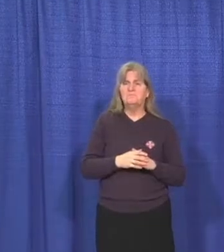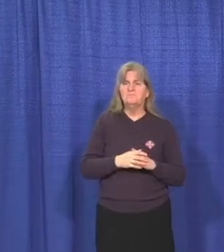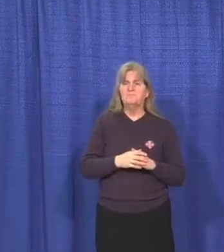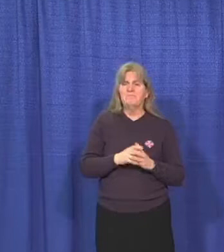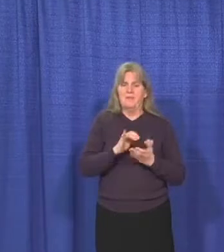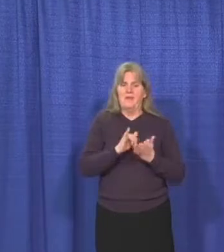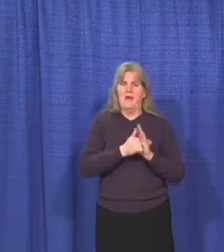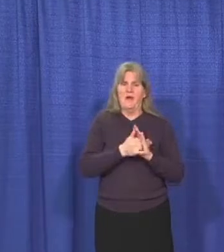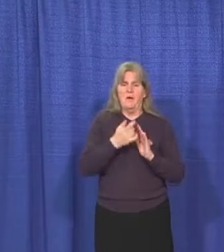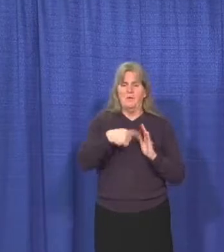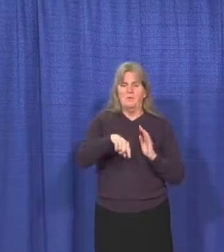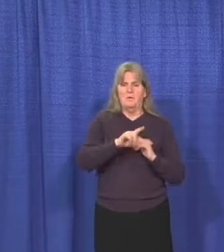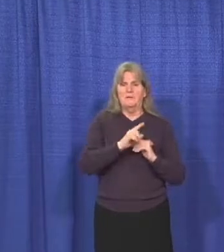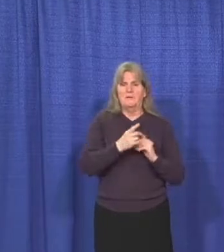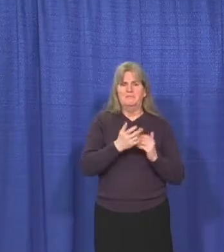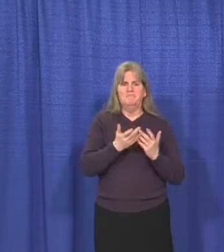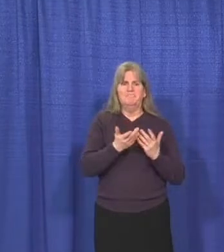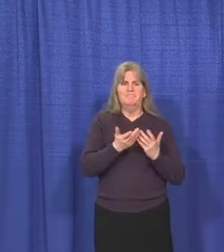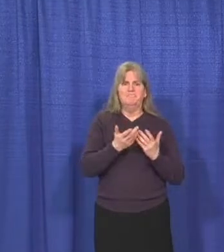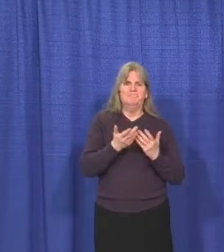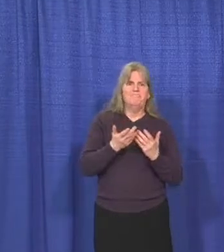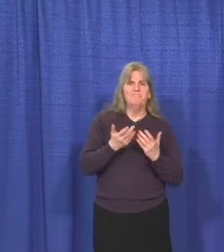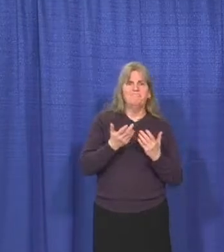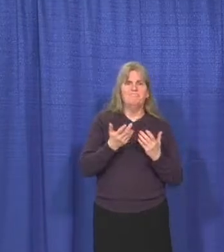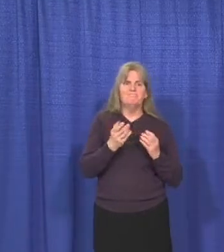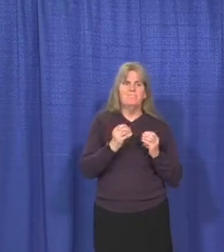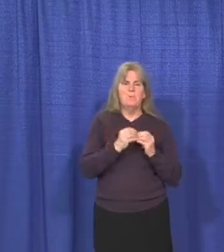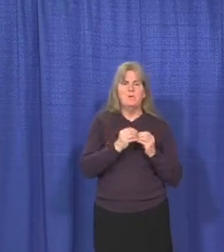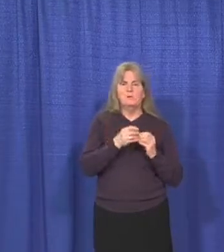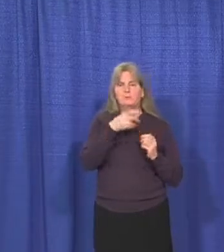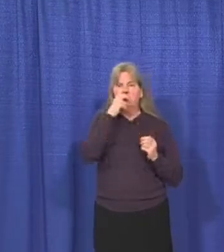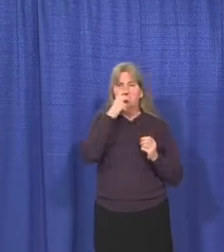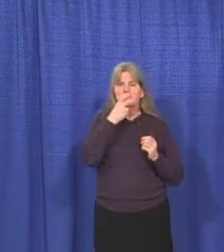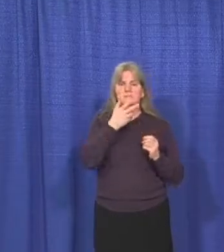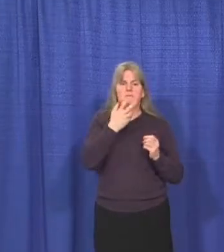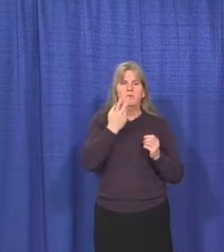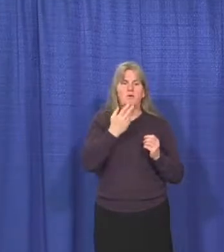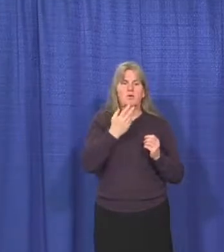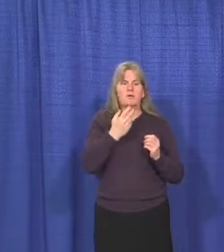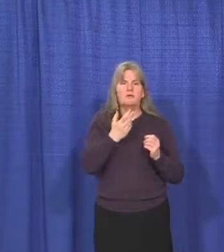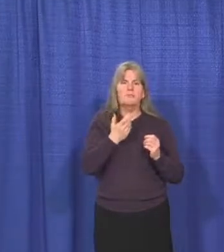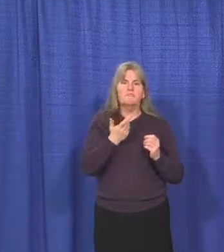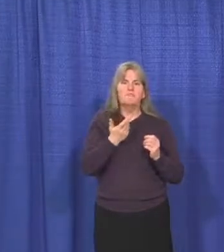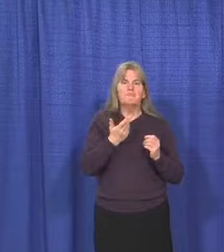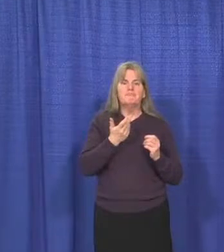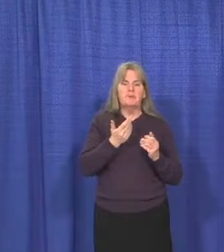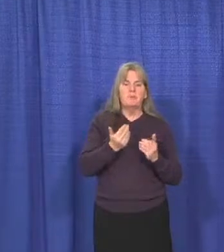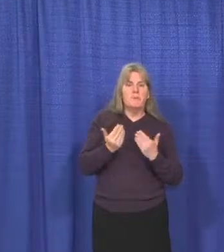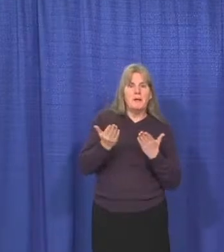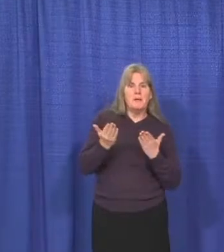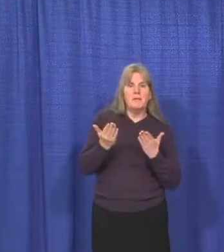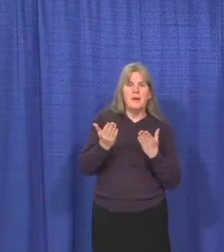in terms of how we might tighten or recommend tightening of